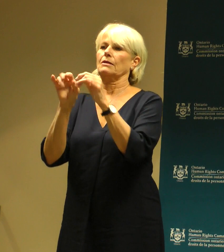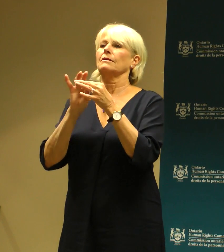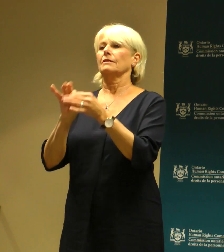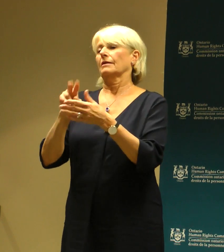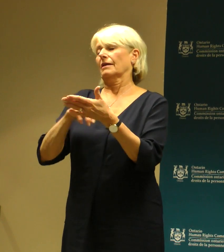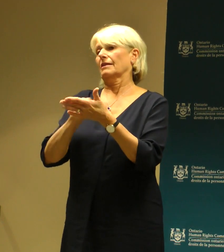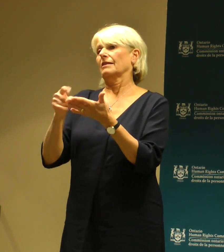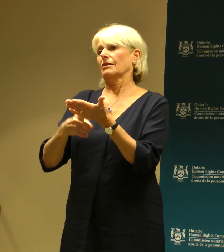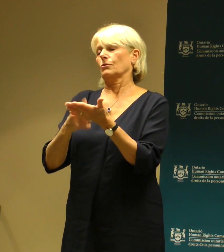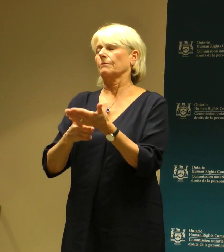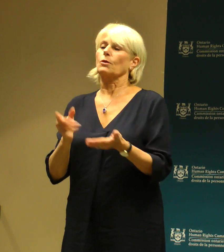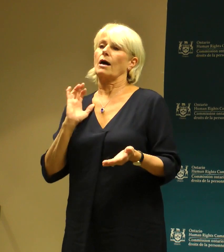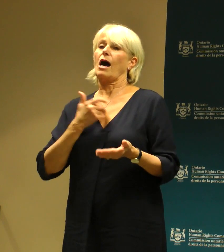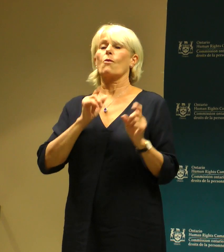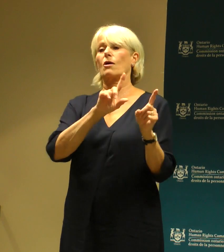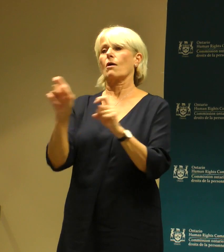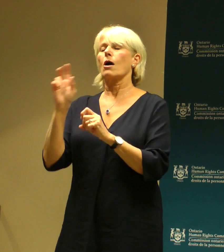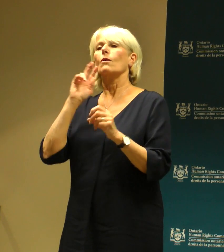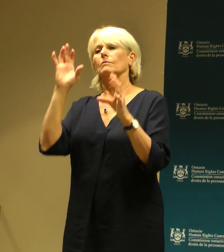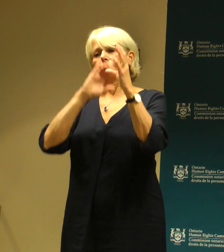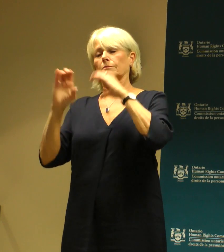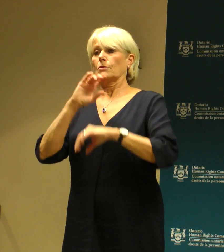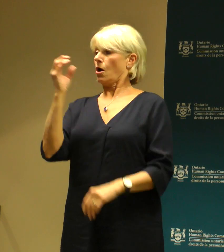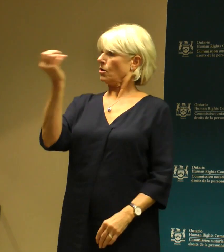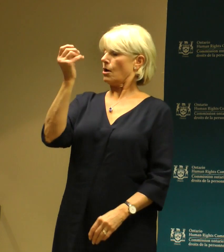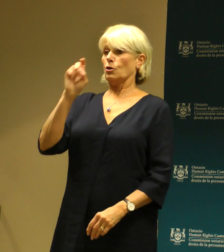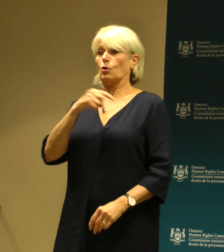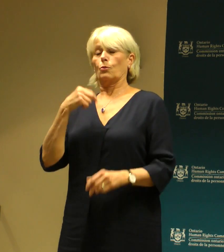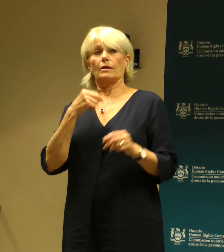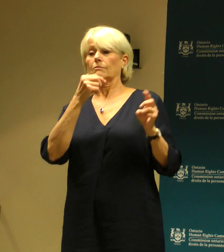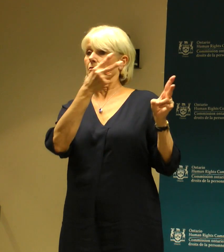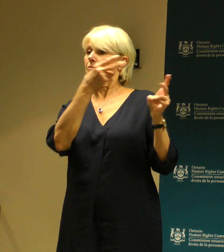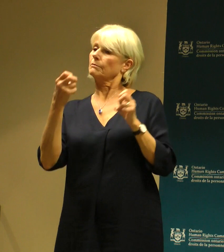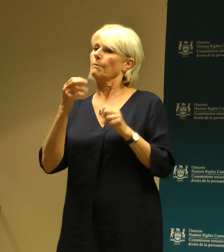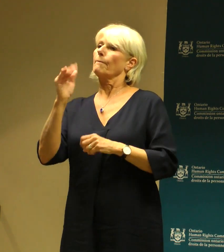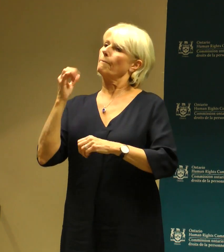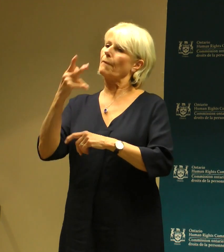Our inquiry will explore whether Ontario should adopt this back-to-basics approach.